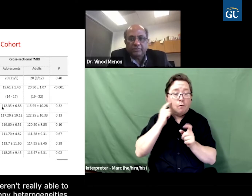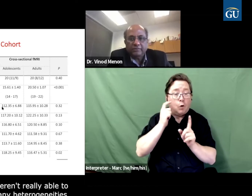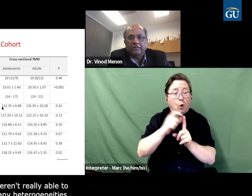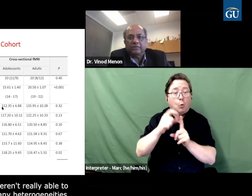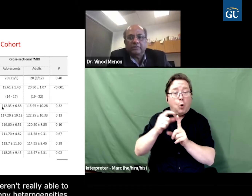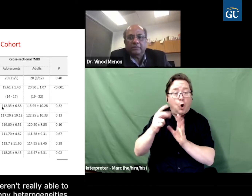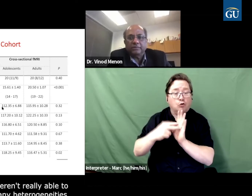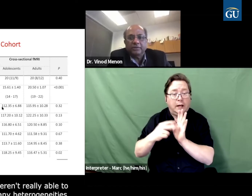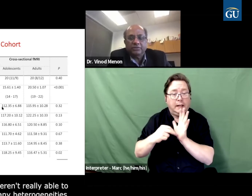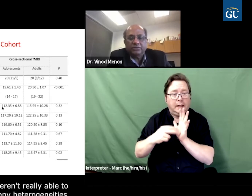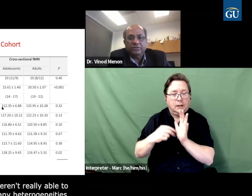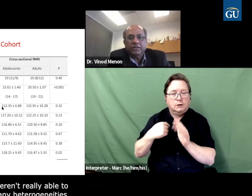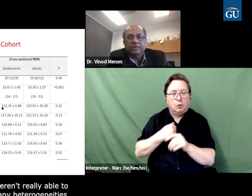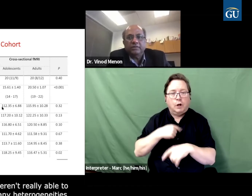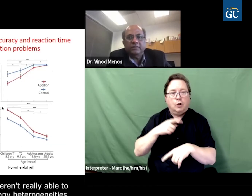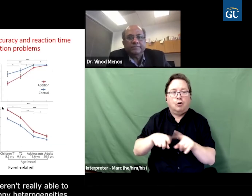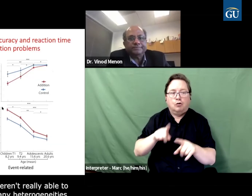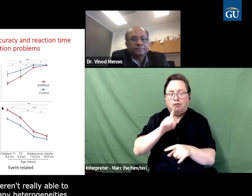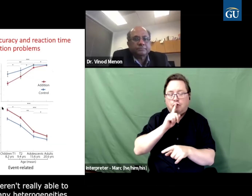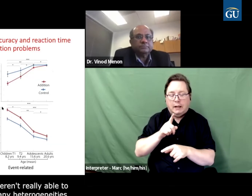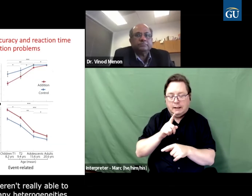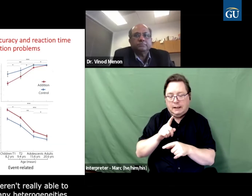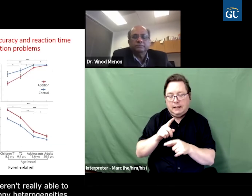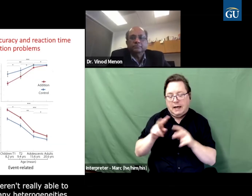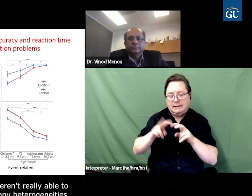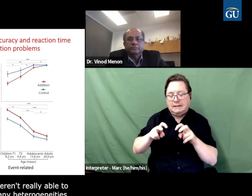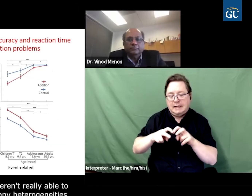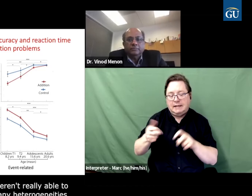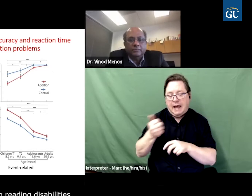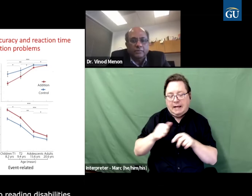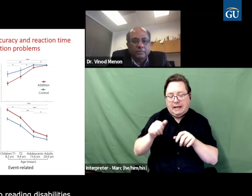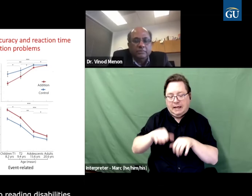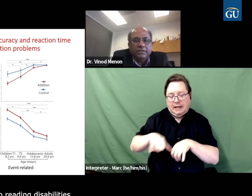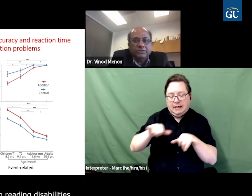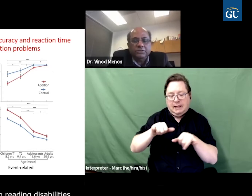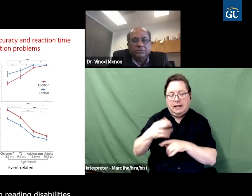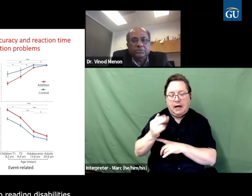really able to assess any heterogeneities